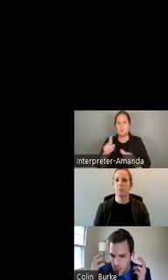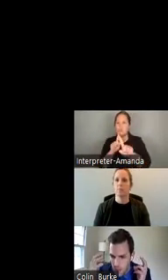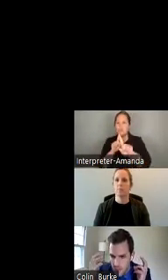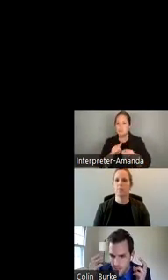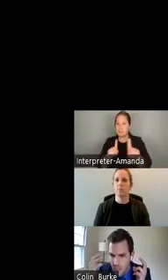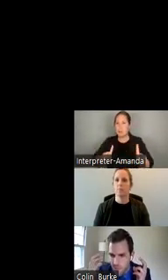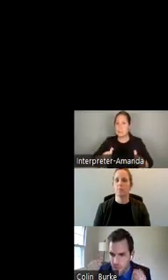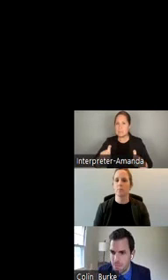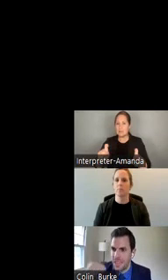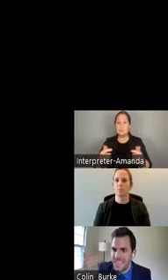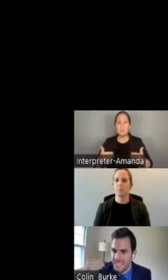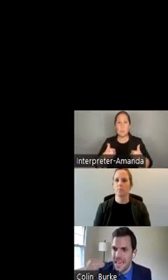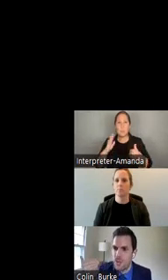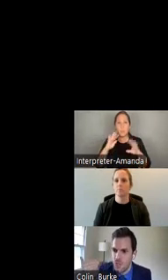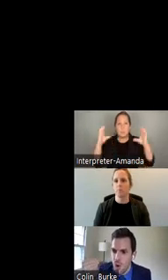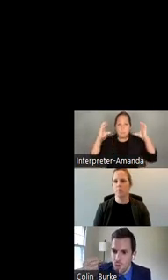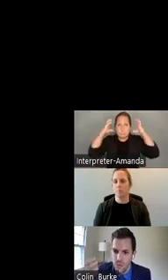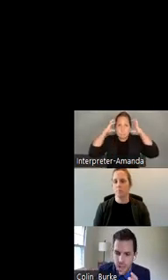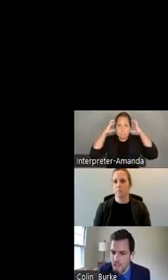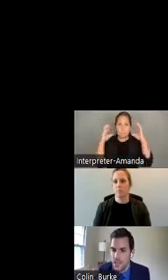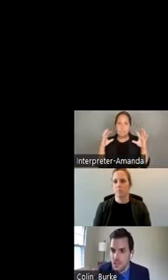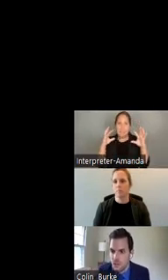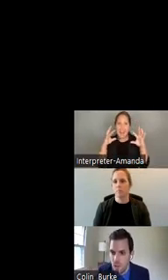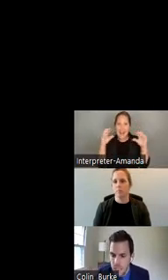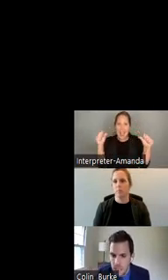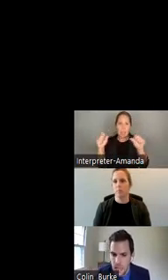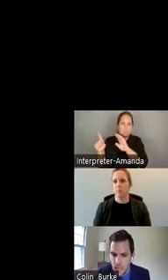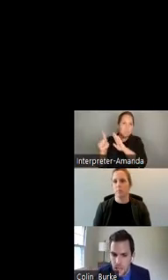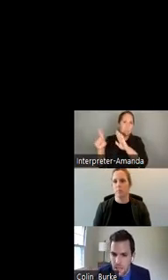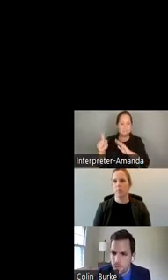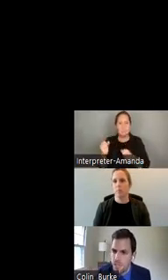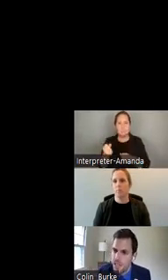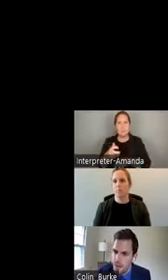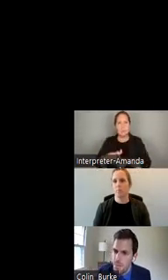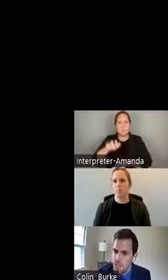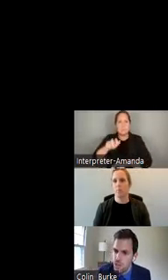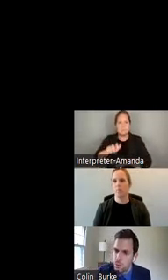put on a set of headphones that plays a loud tone that causes a startle and we can then measure